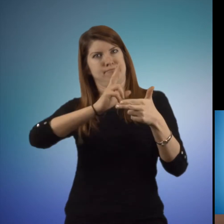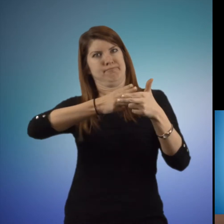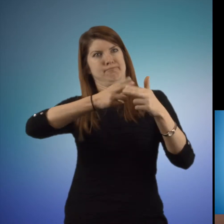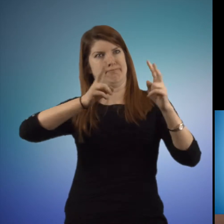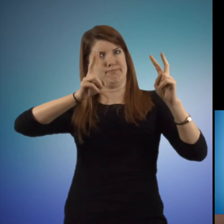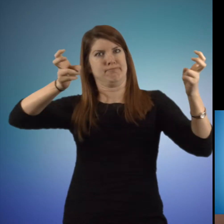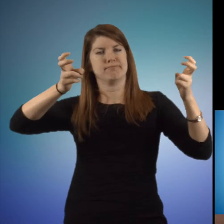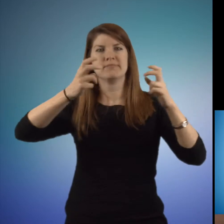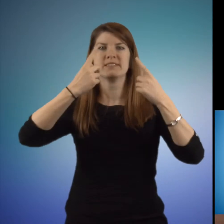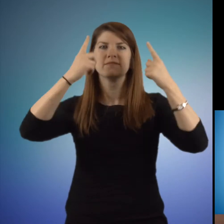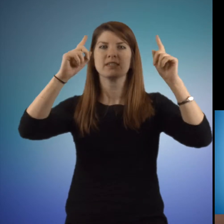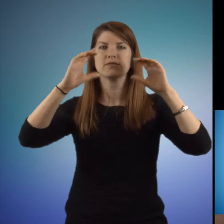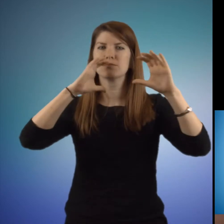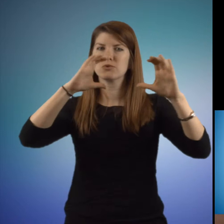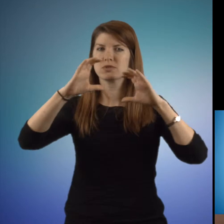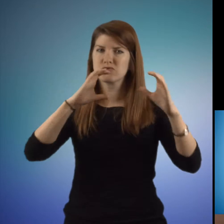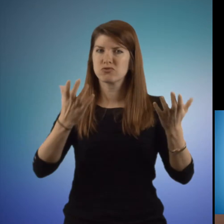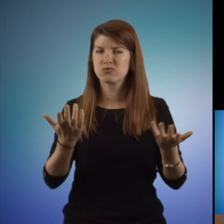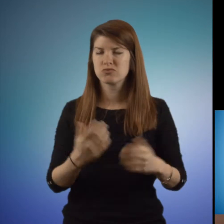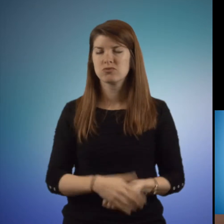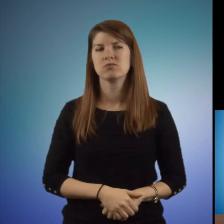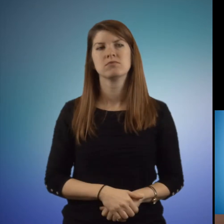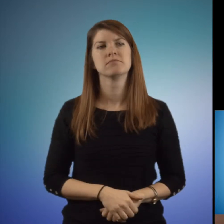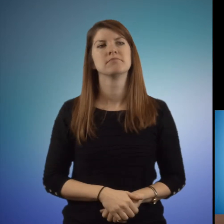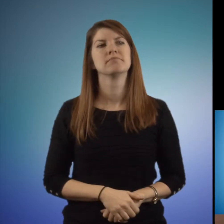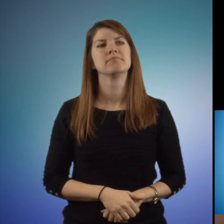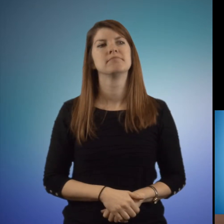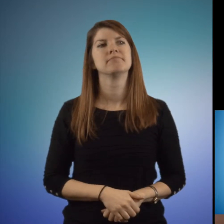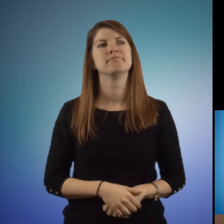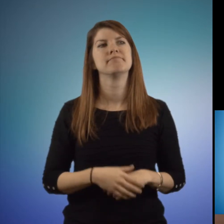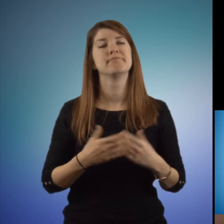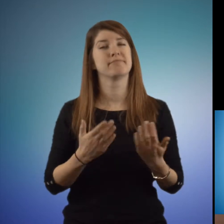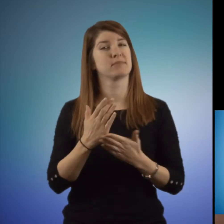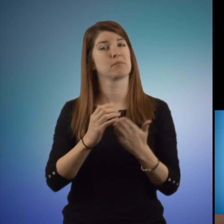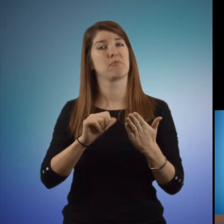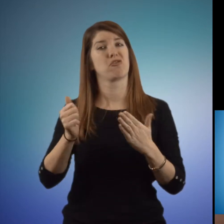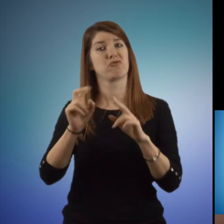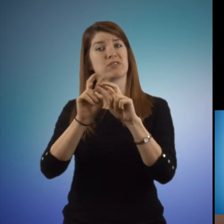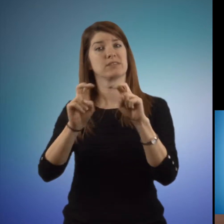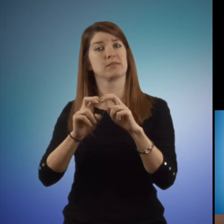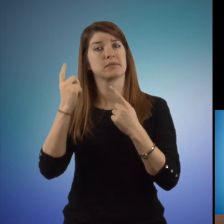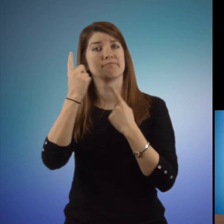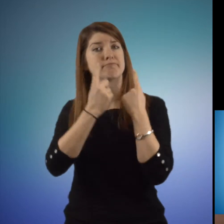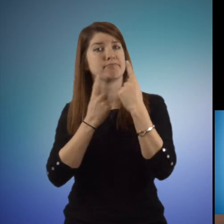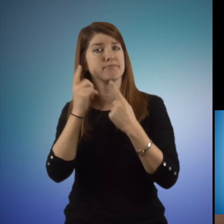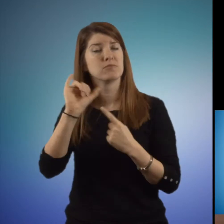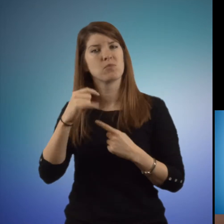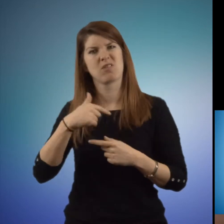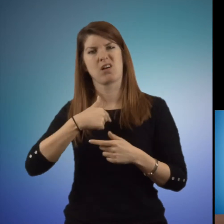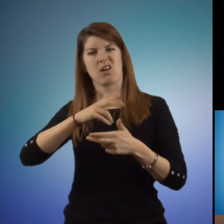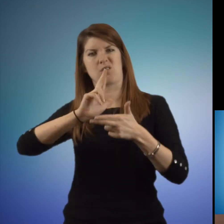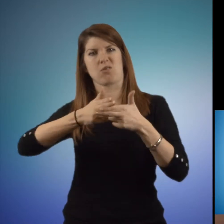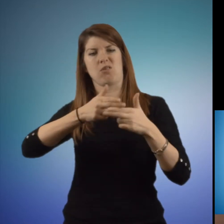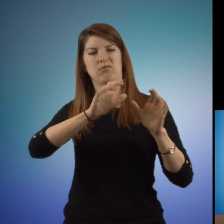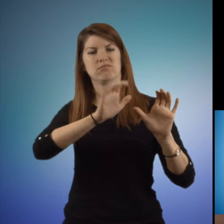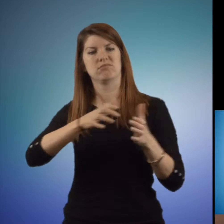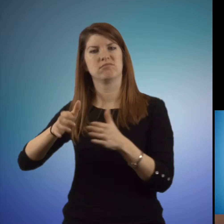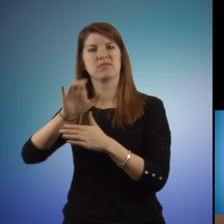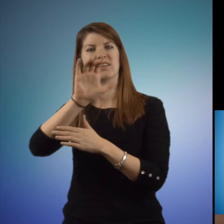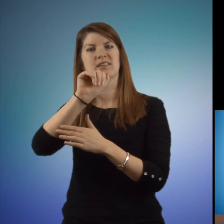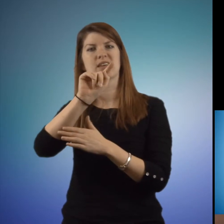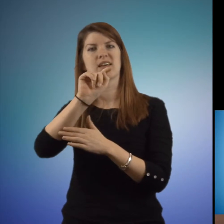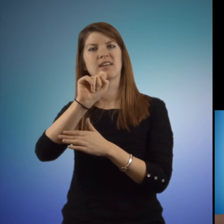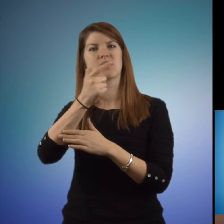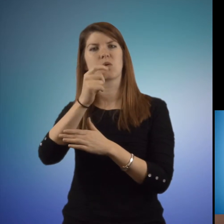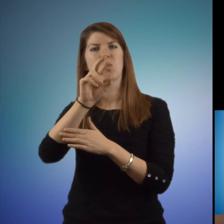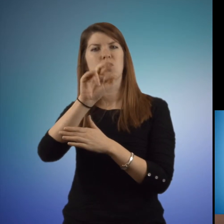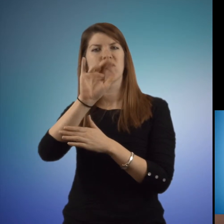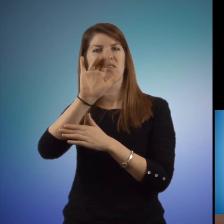Some other assessment considerations, one I call categorical confusion, is the child eligible